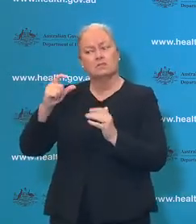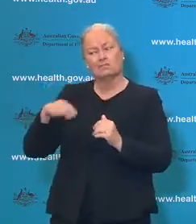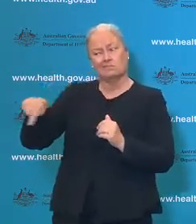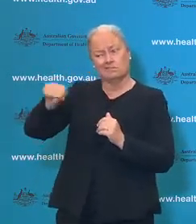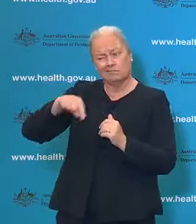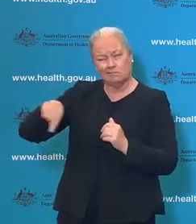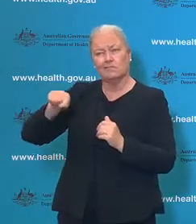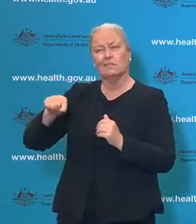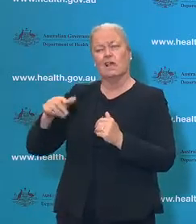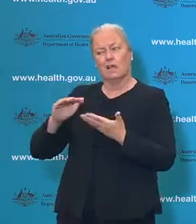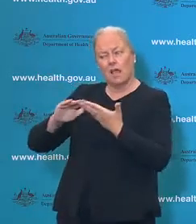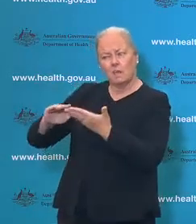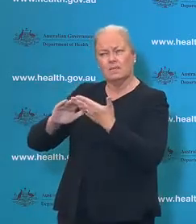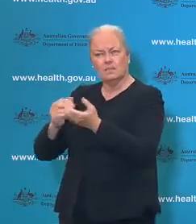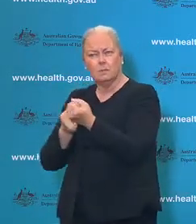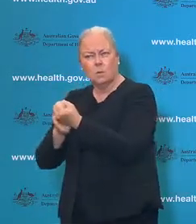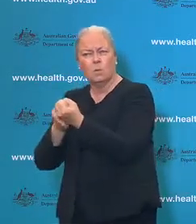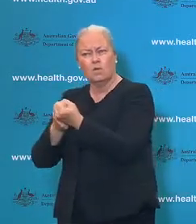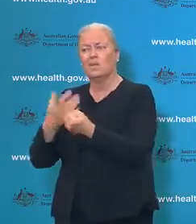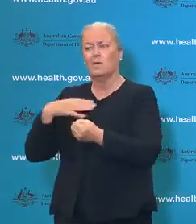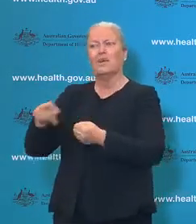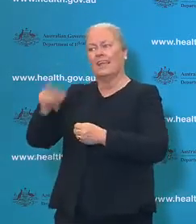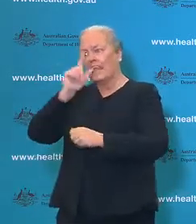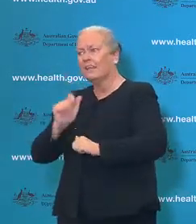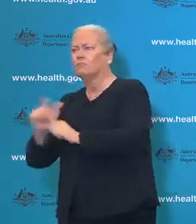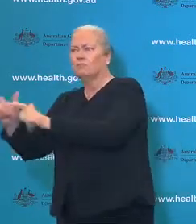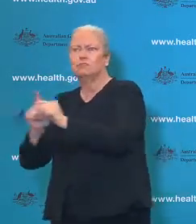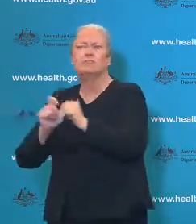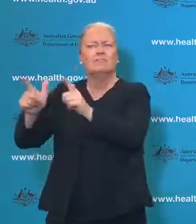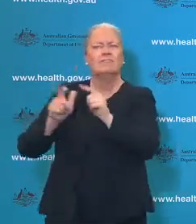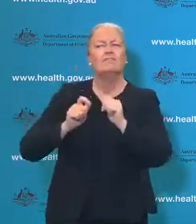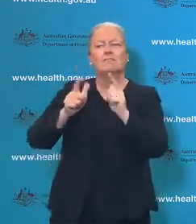ambulance Victoria's response capabilities by providing personnel to